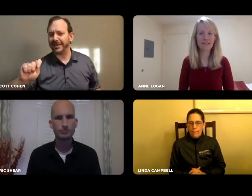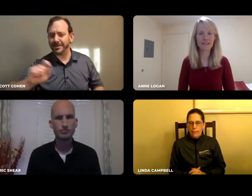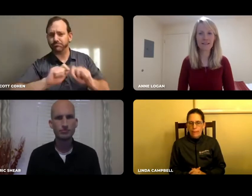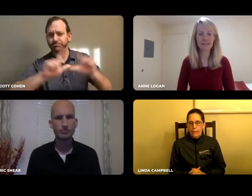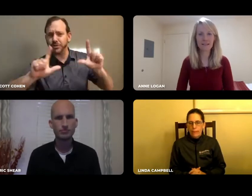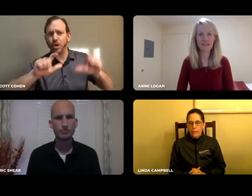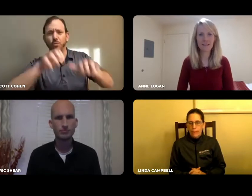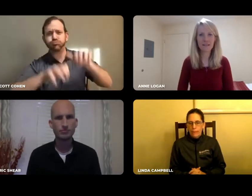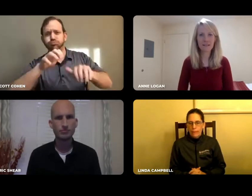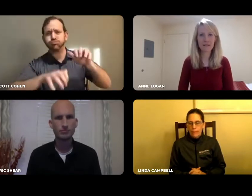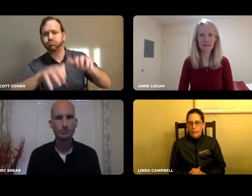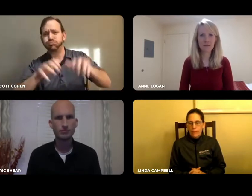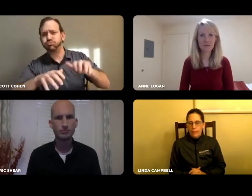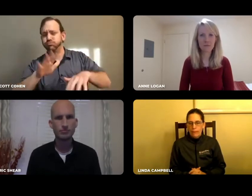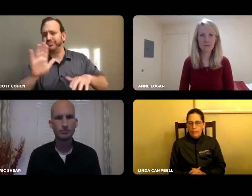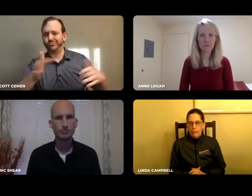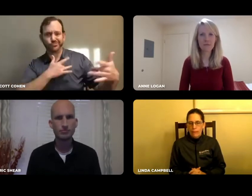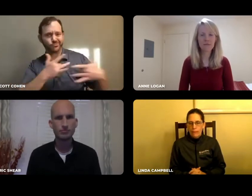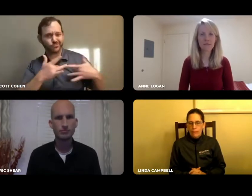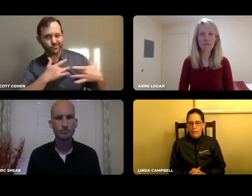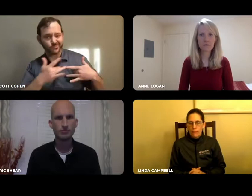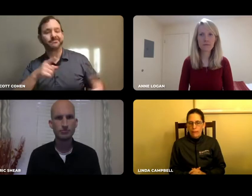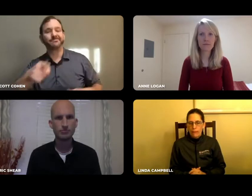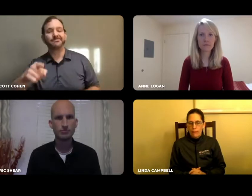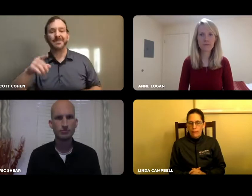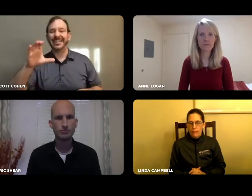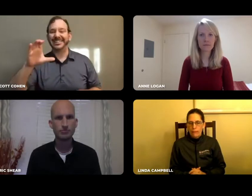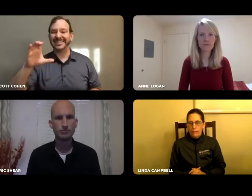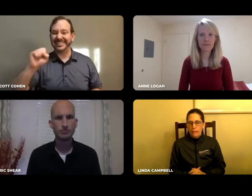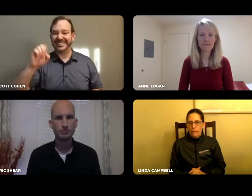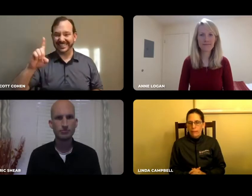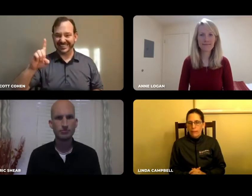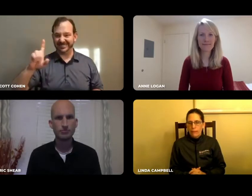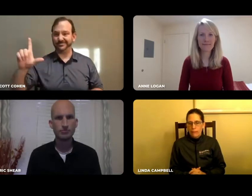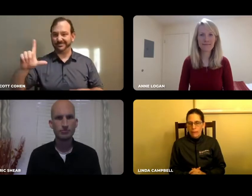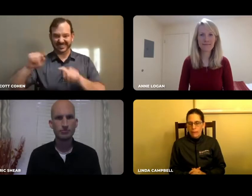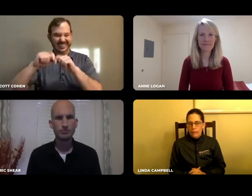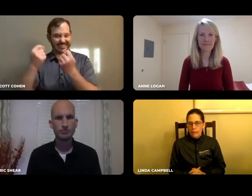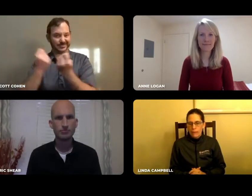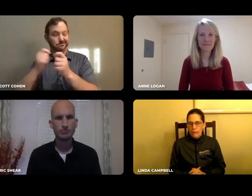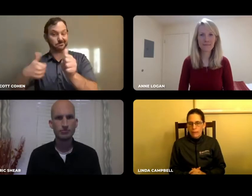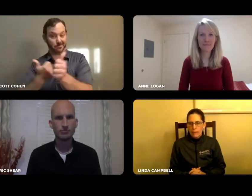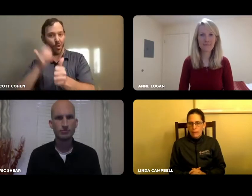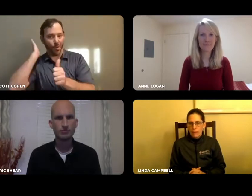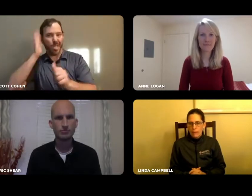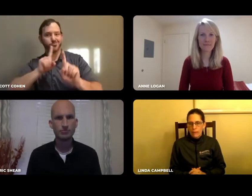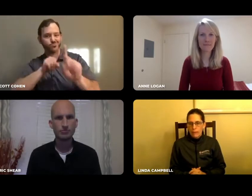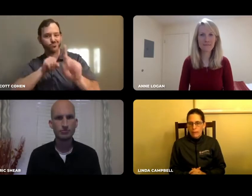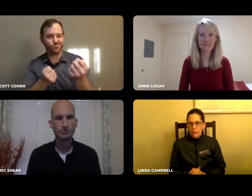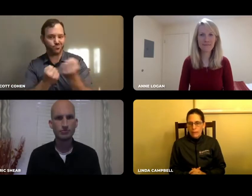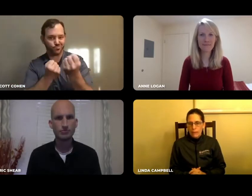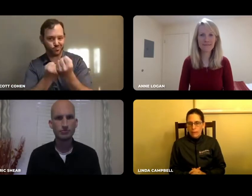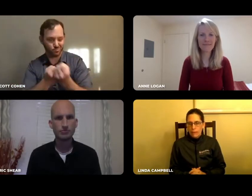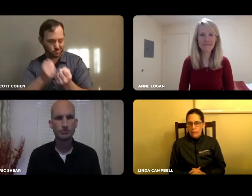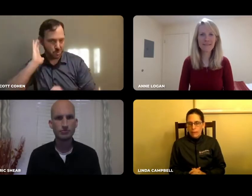If you experience any technical difficulties type those into The chat box